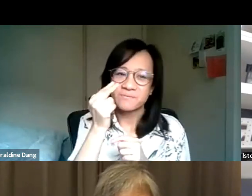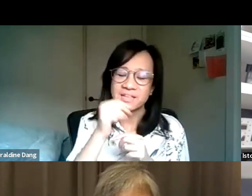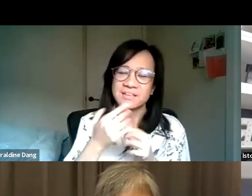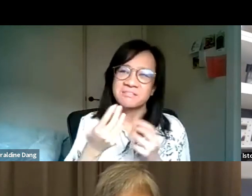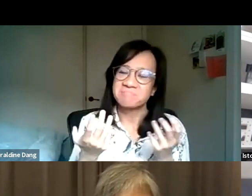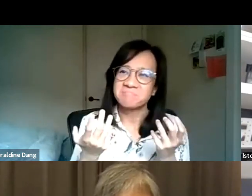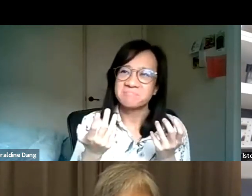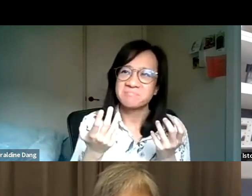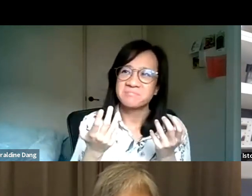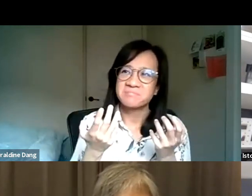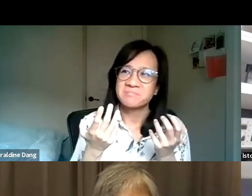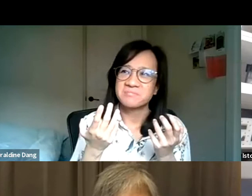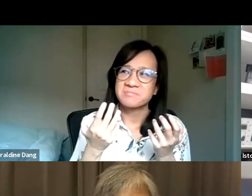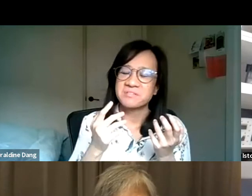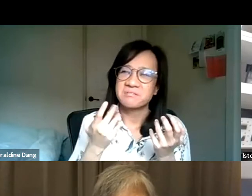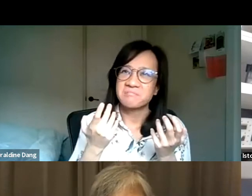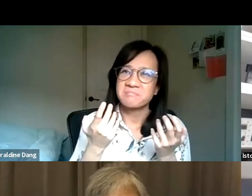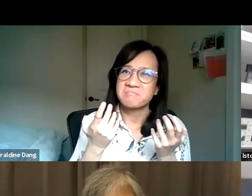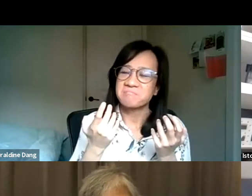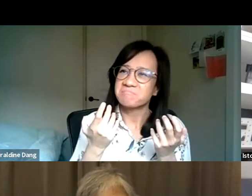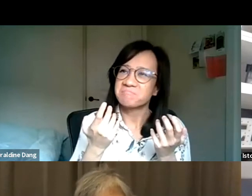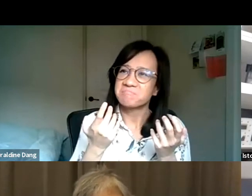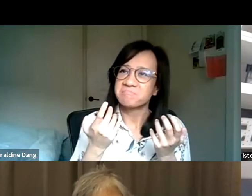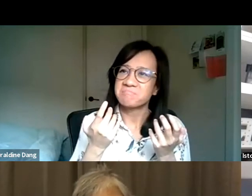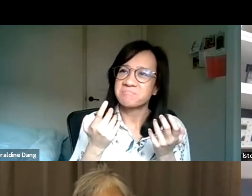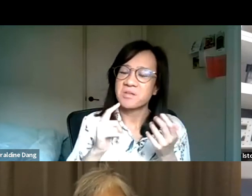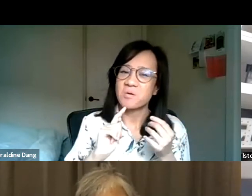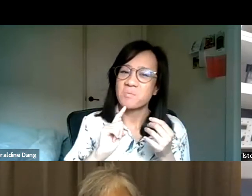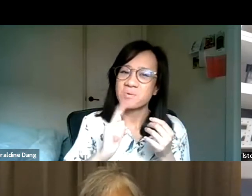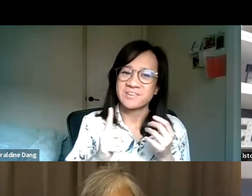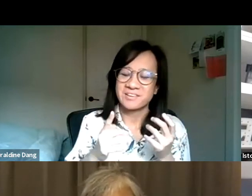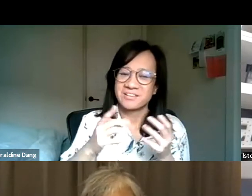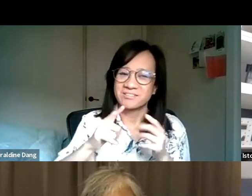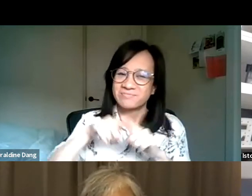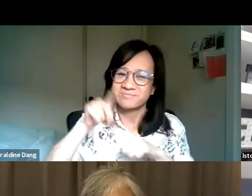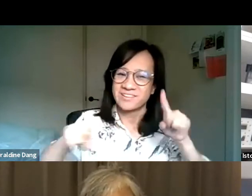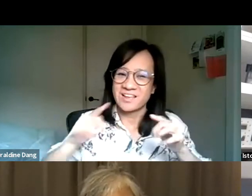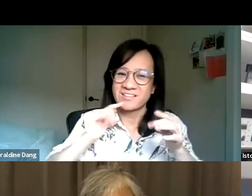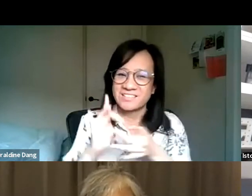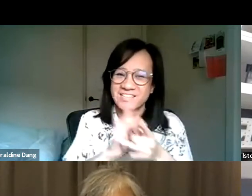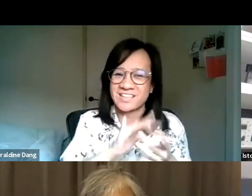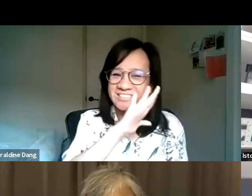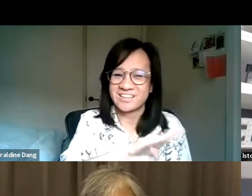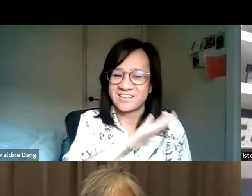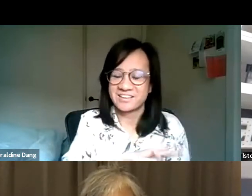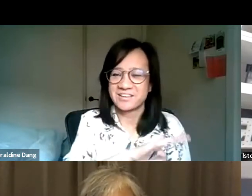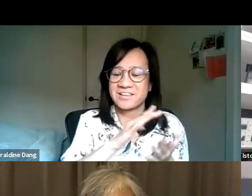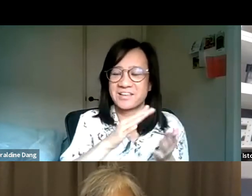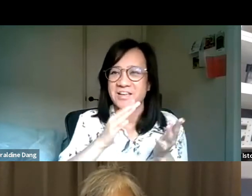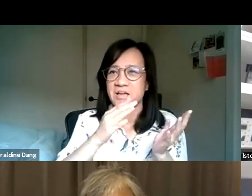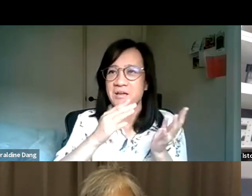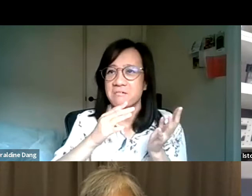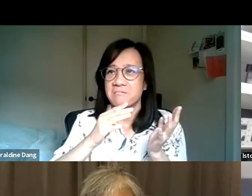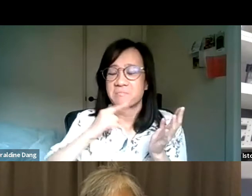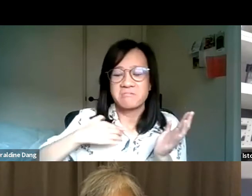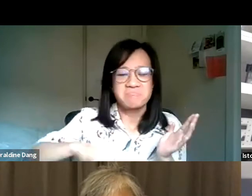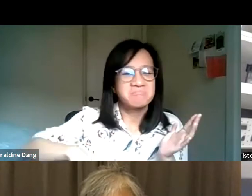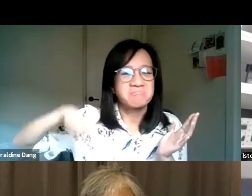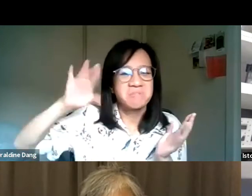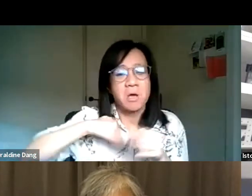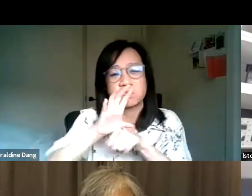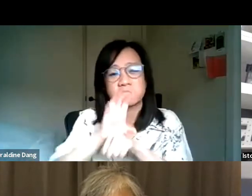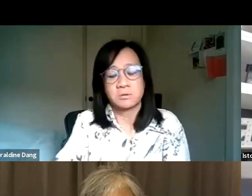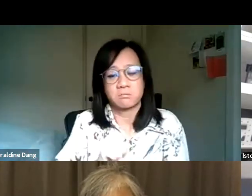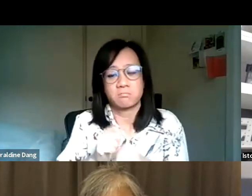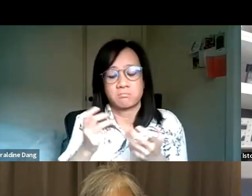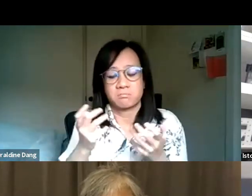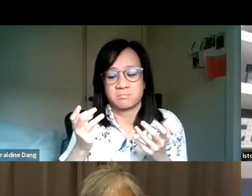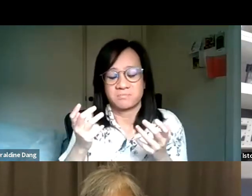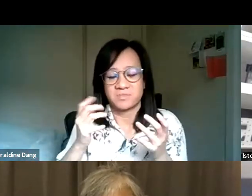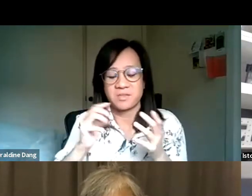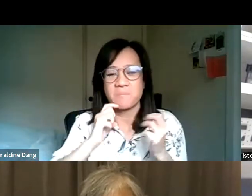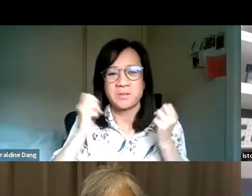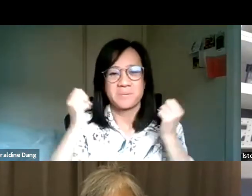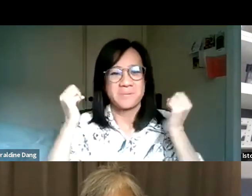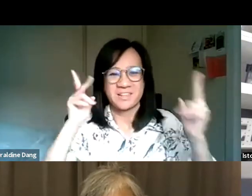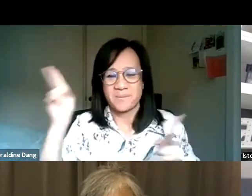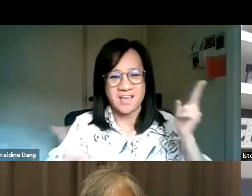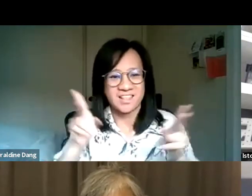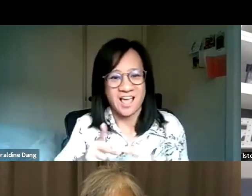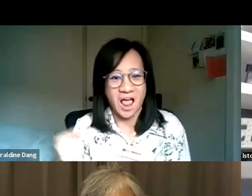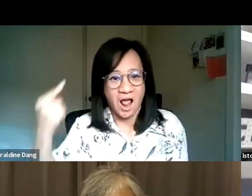Actually, it's funny, I had a lot of different connections at school, and growing up, I'm